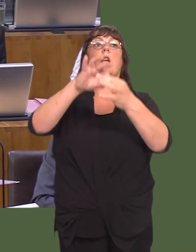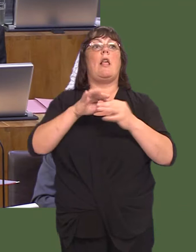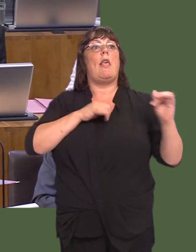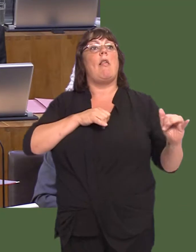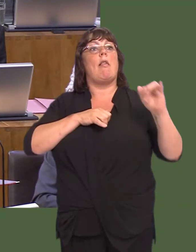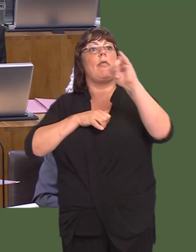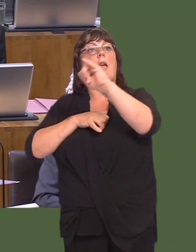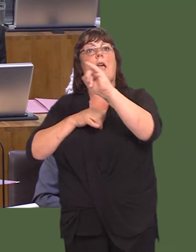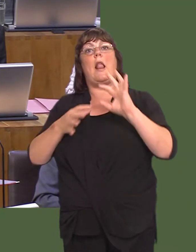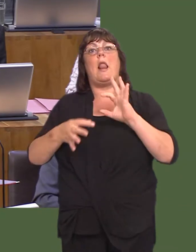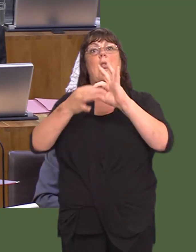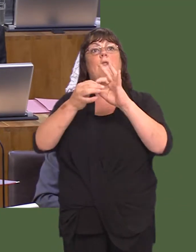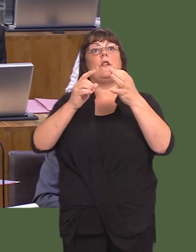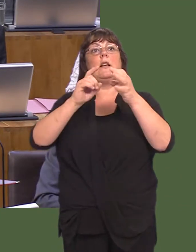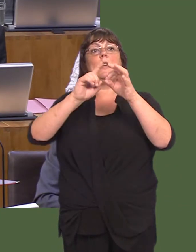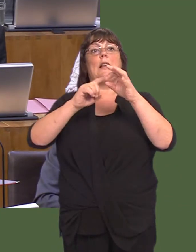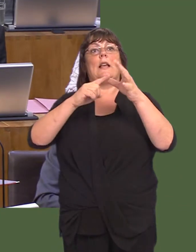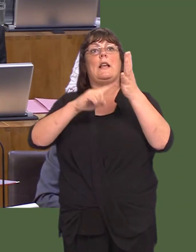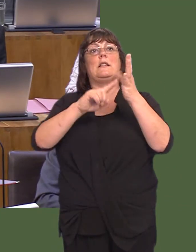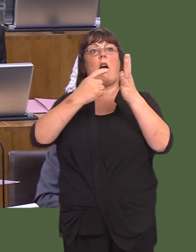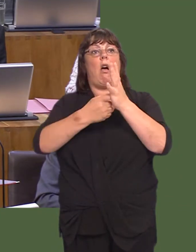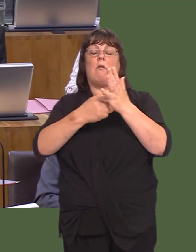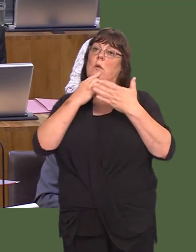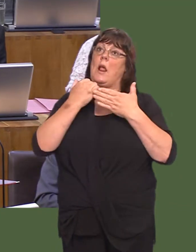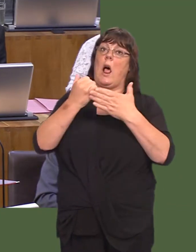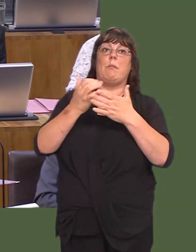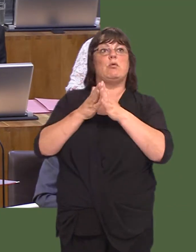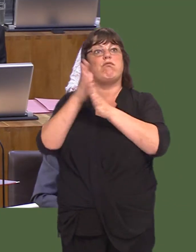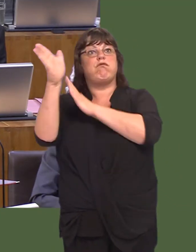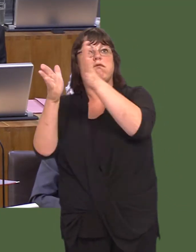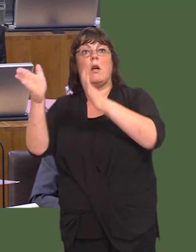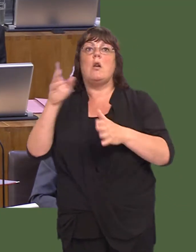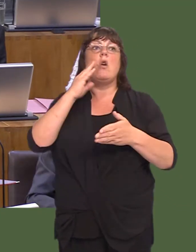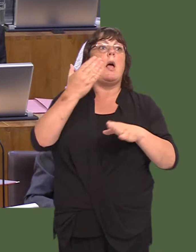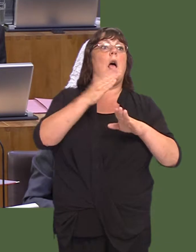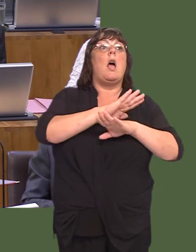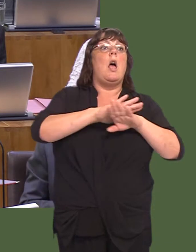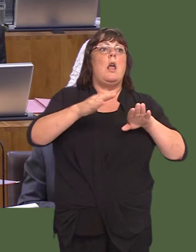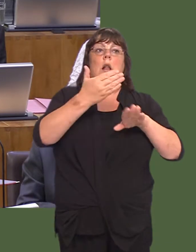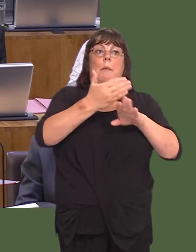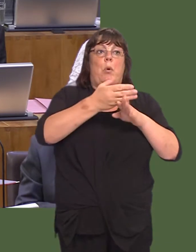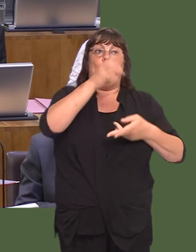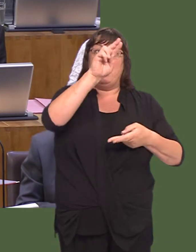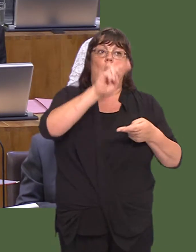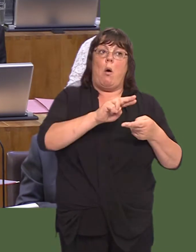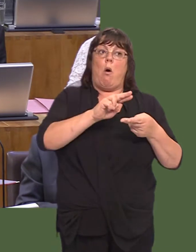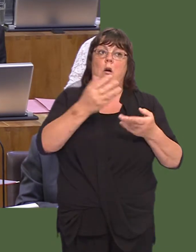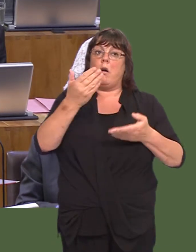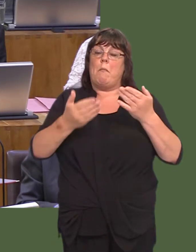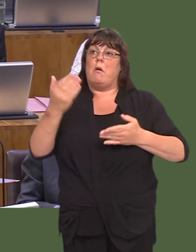The air link to Qatar is a hugely important part of developing our window onto the world. Weíve seen unemployment come down to a level lower than England, Scotland and Northern